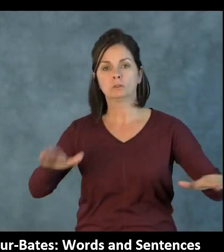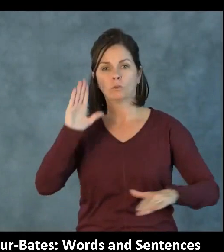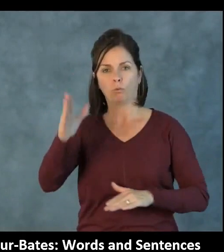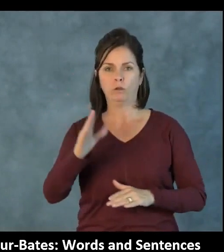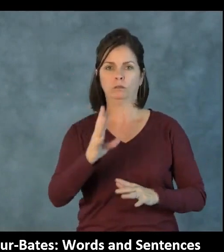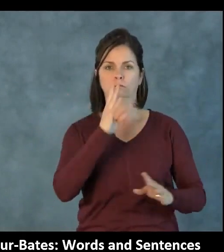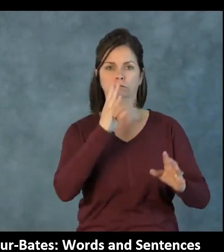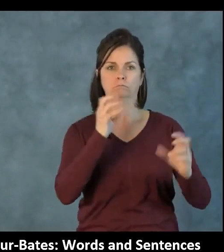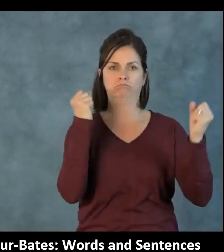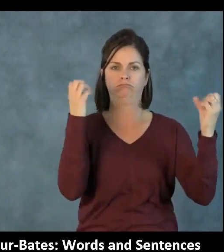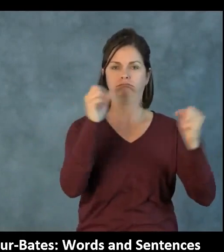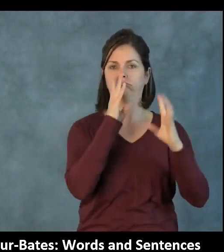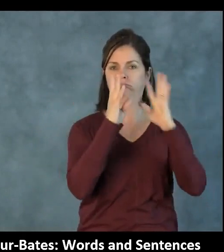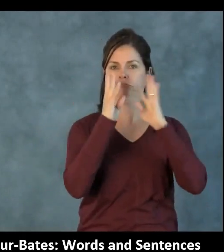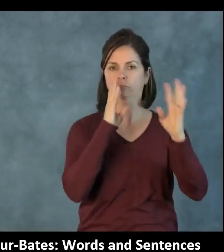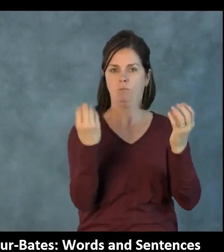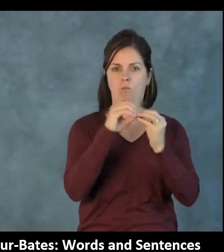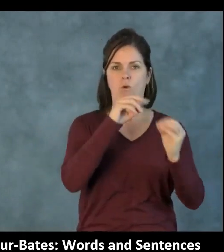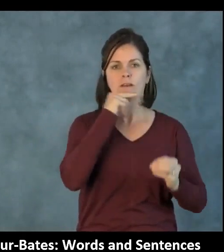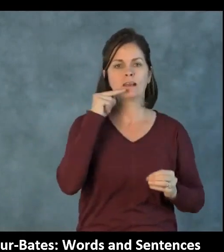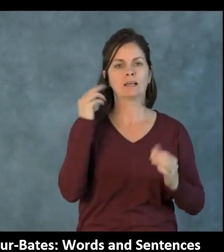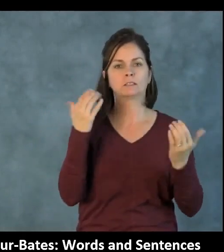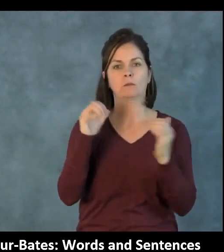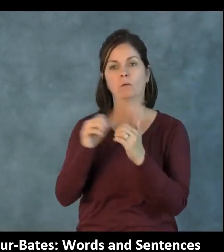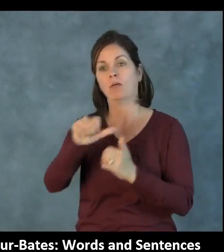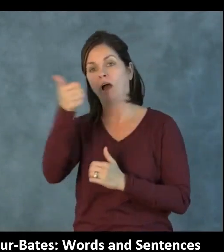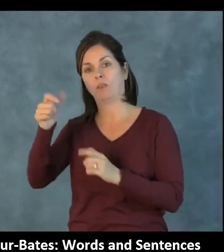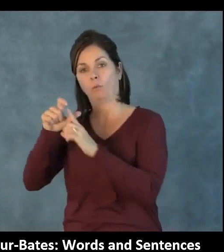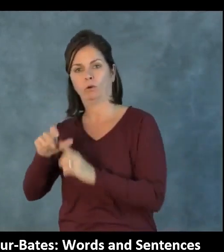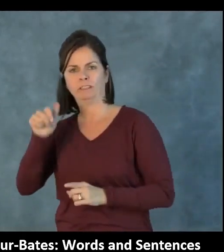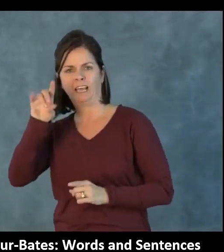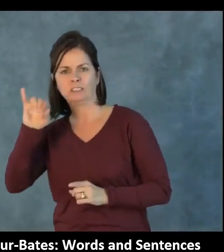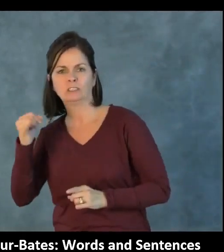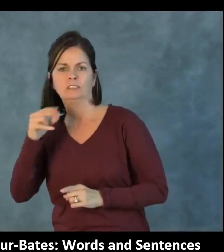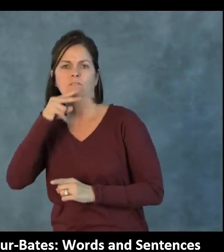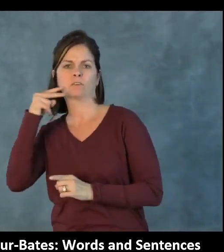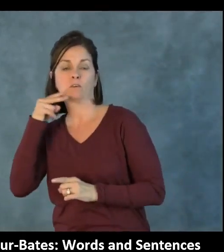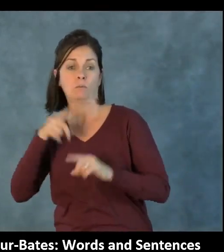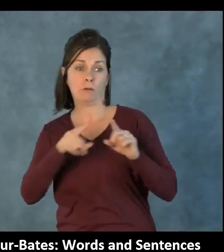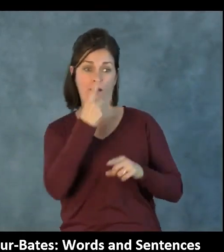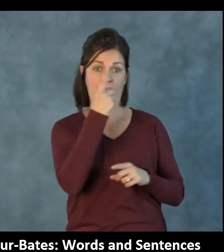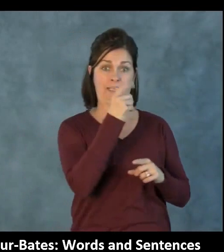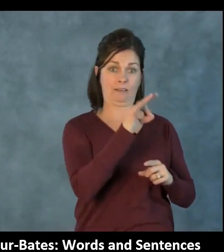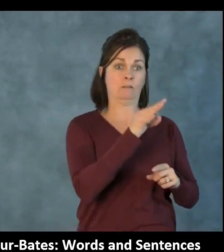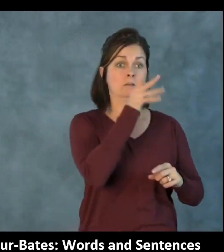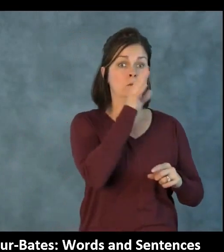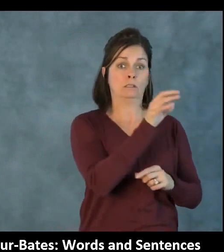than other words, but for every 10 nouns they say, they should have 3 to 6 other sorts of words,